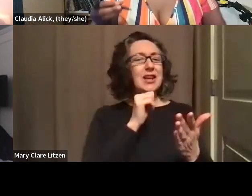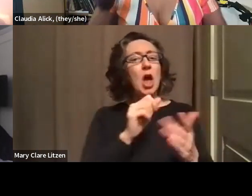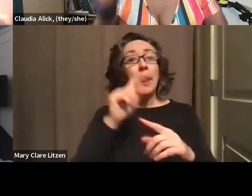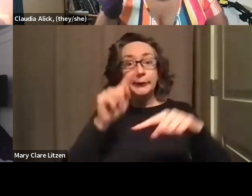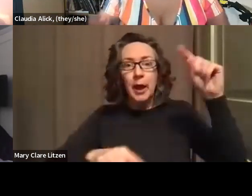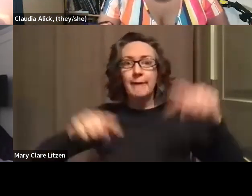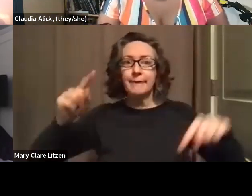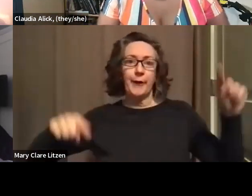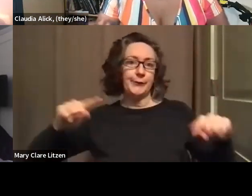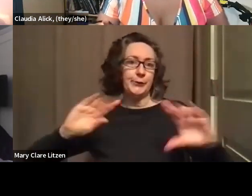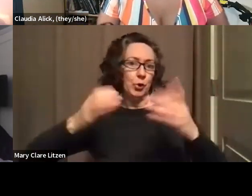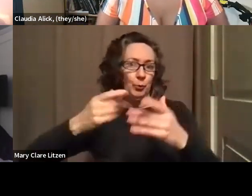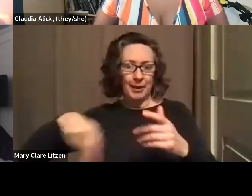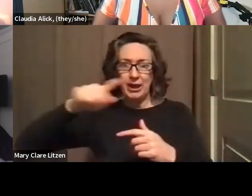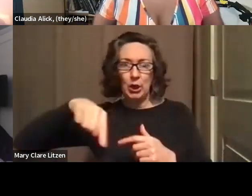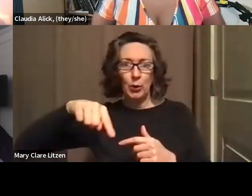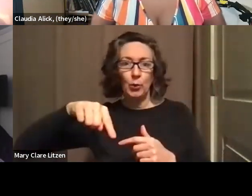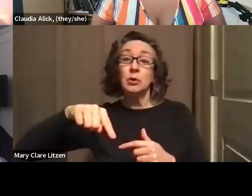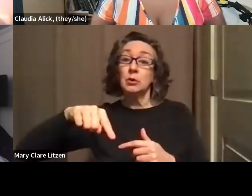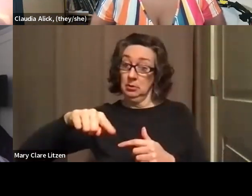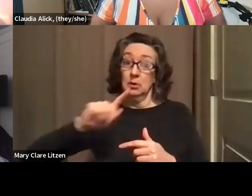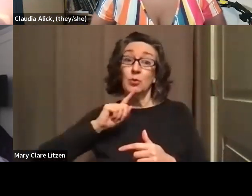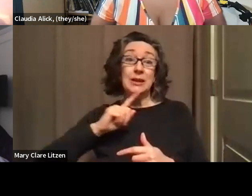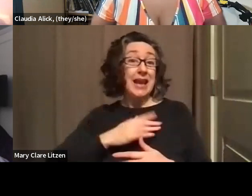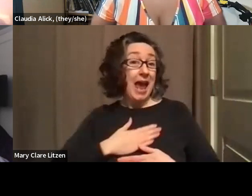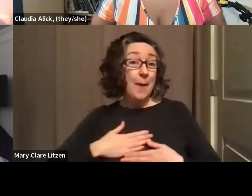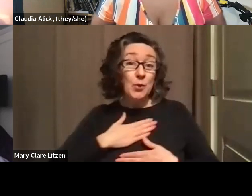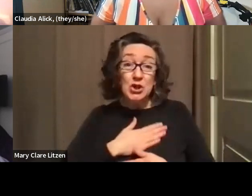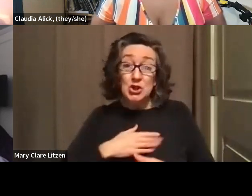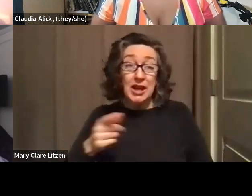I really appreciate you naming that people saying no on your behalf, deciding they know